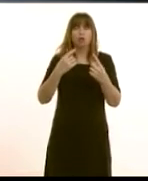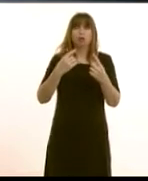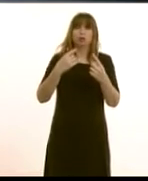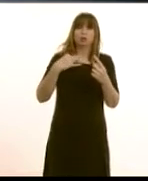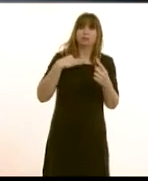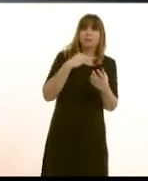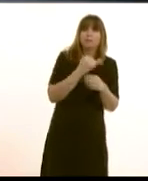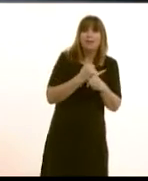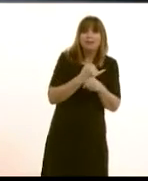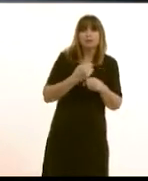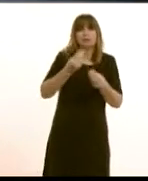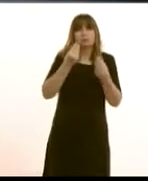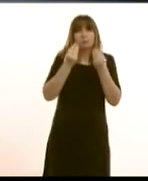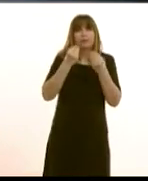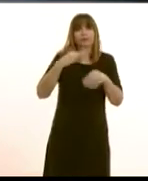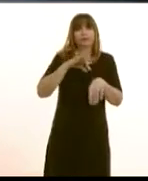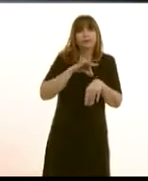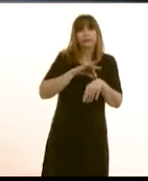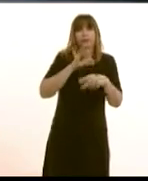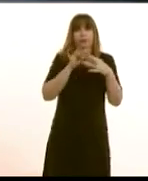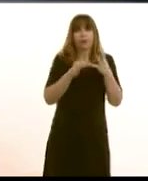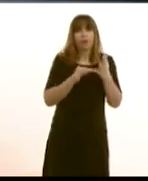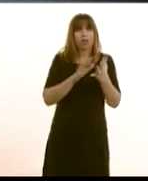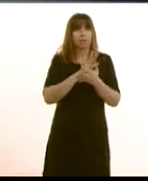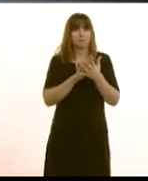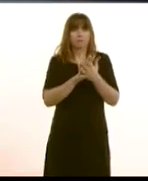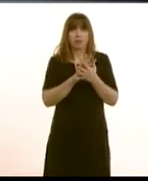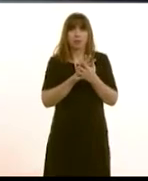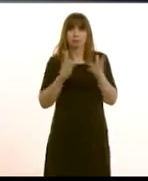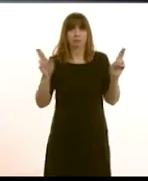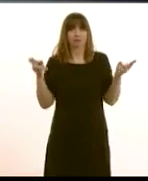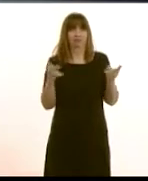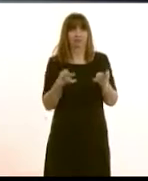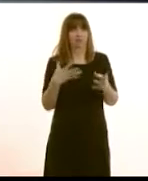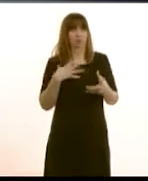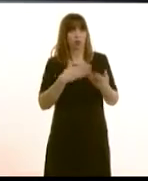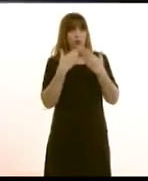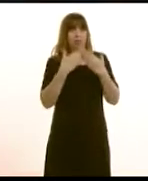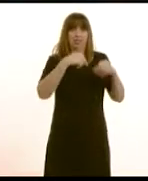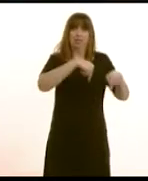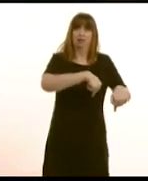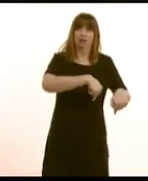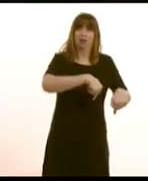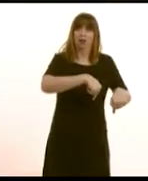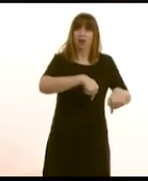a huge impact on the number of doctors we train. When will you get your eyes back on